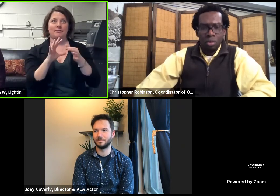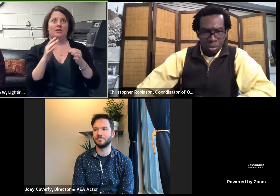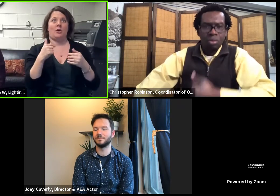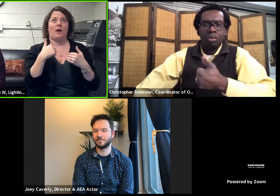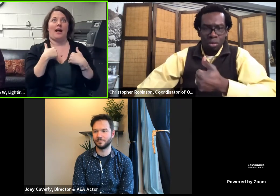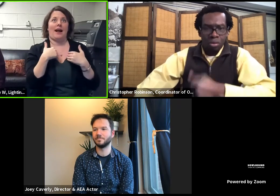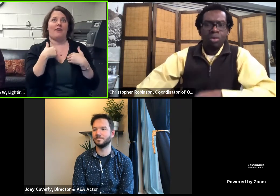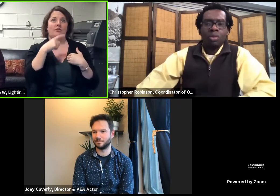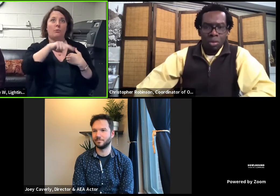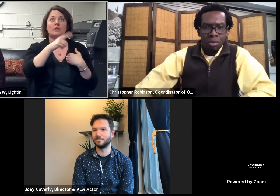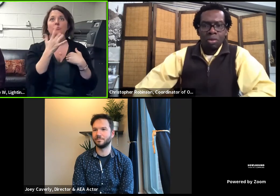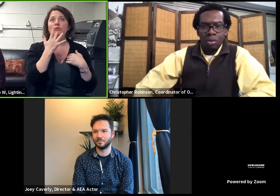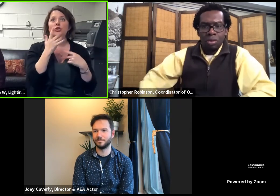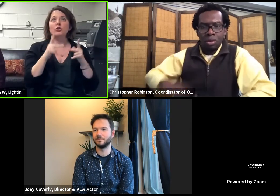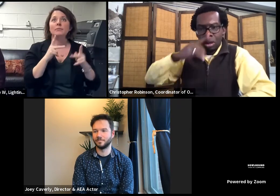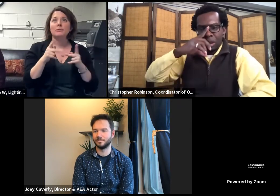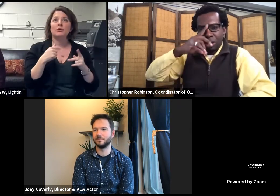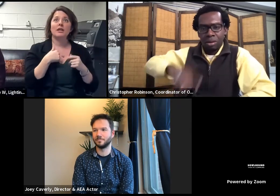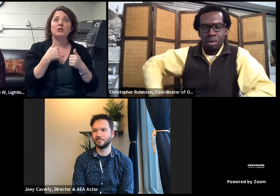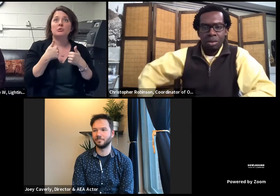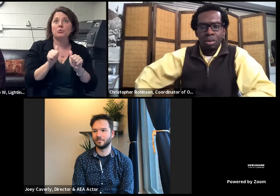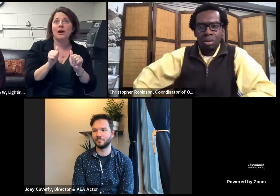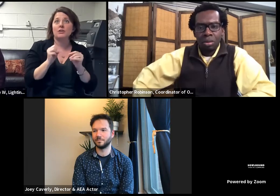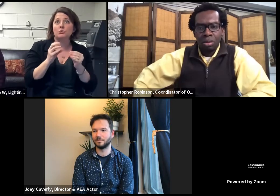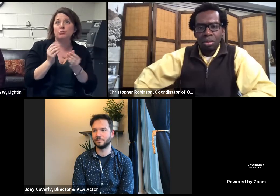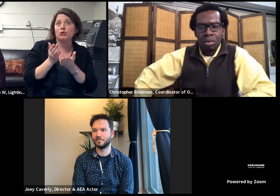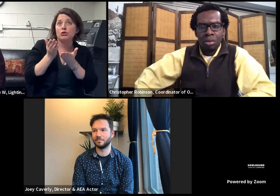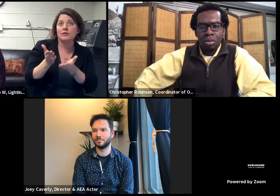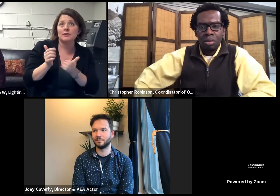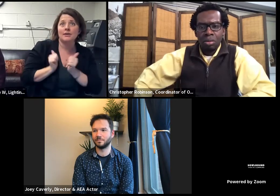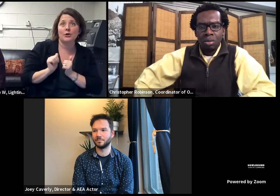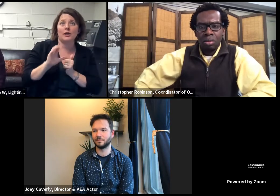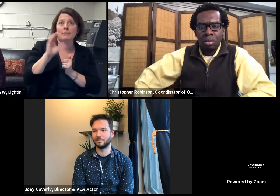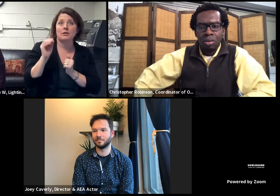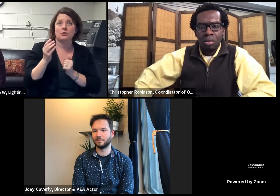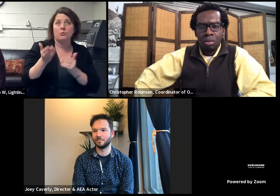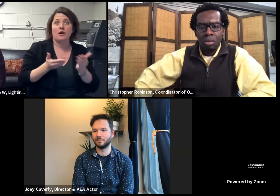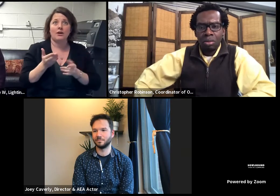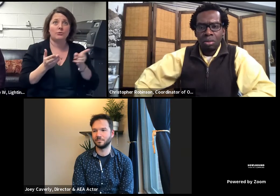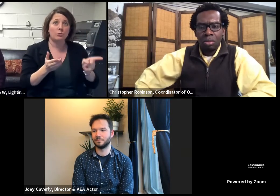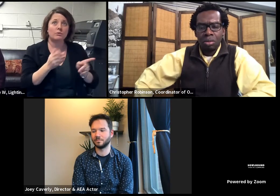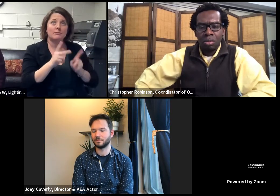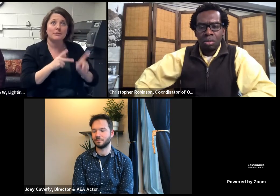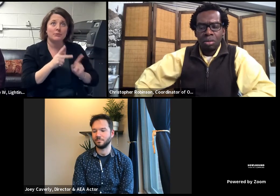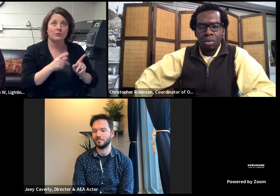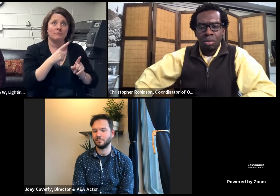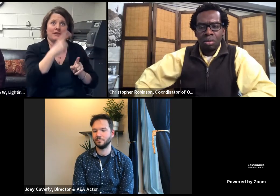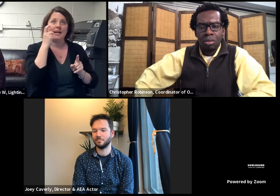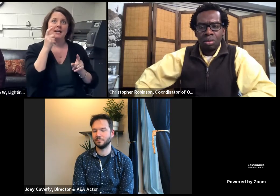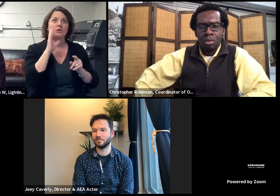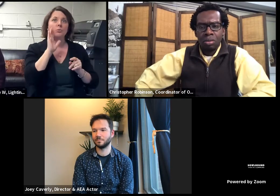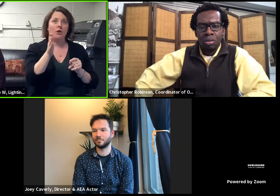and in the lighting design terminology. So I do prefer interpreters that have that.